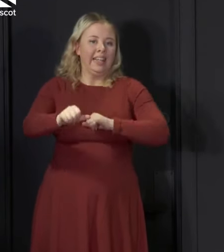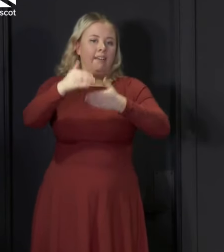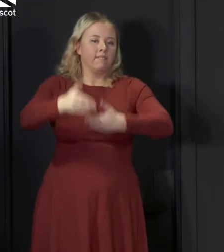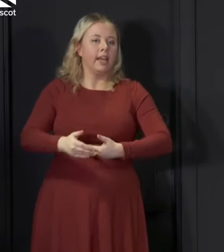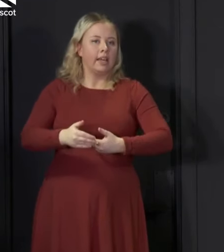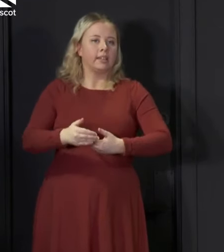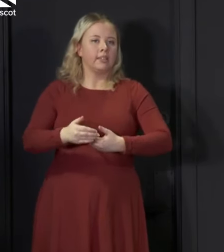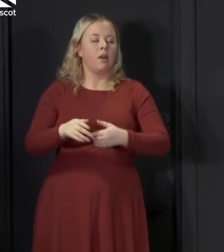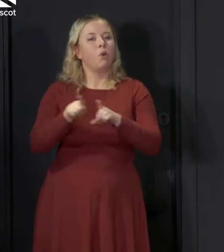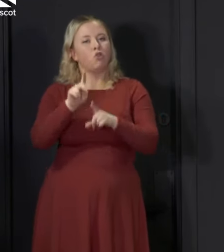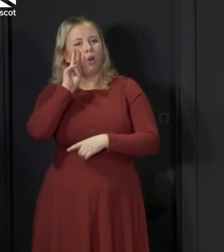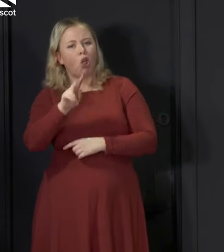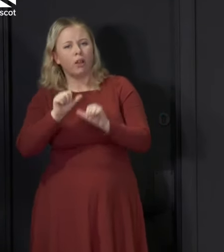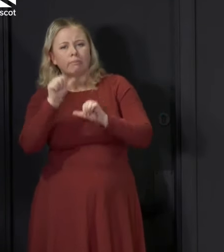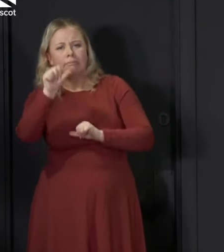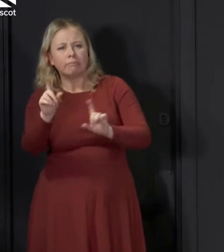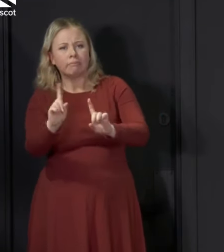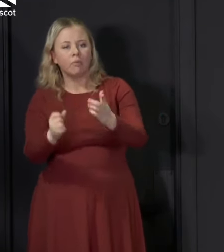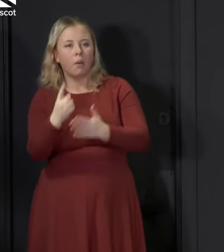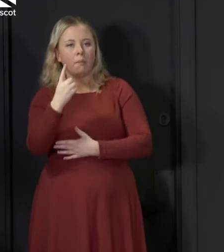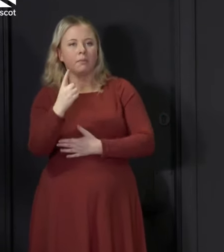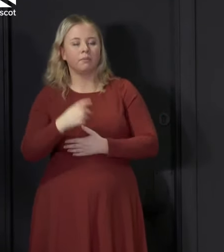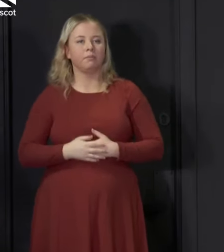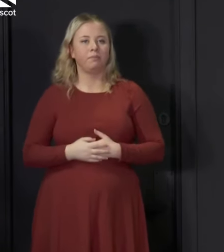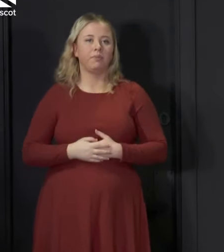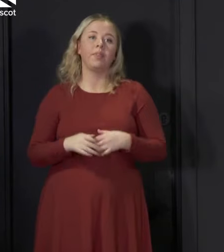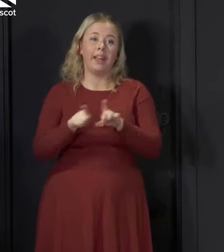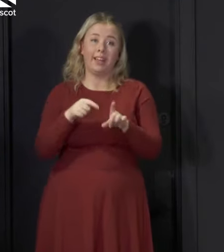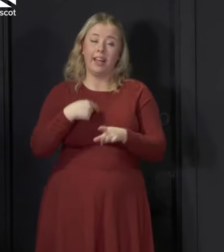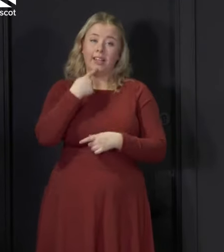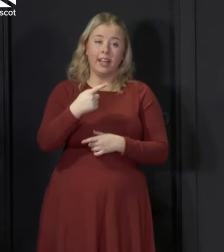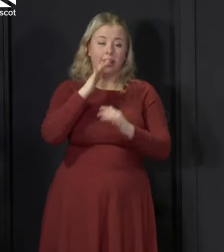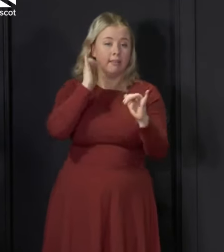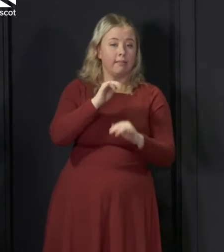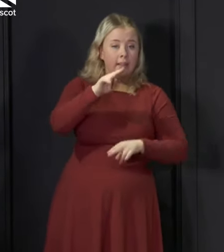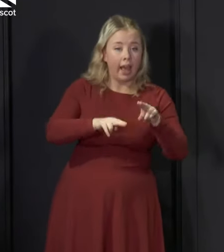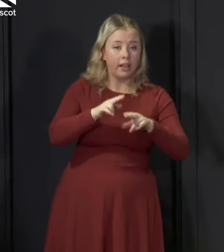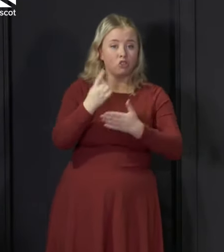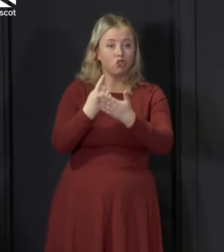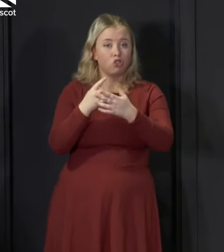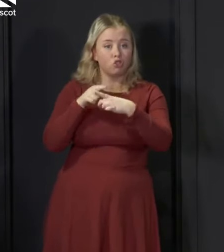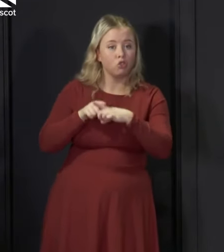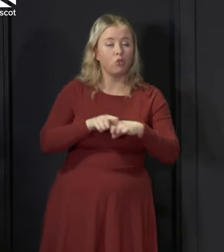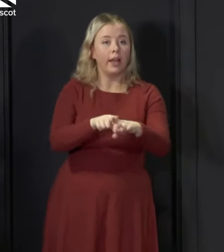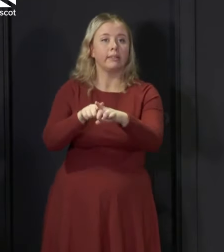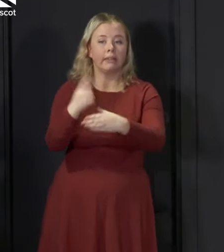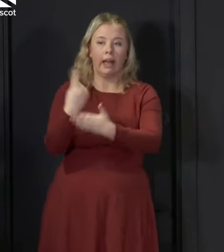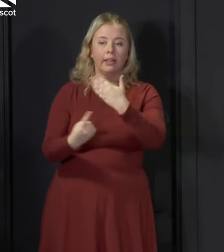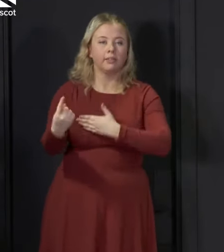also look ahead to the next phase of dealing with the virus where, as I keep saying, test, trace, isolate becomes a key focus.